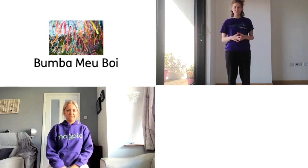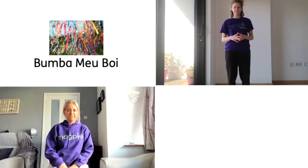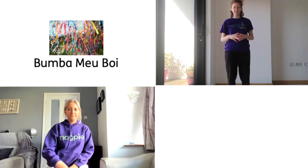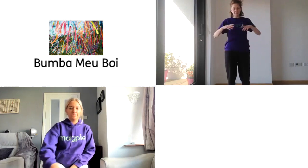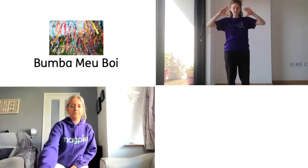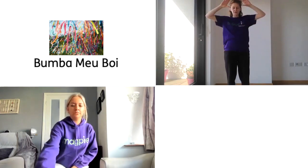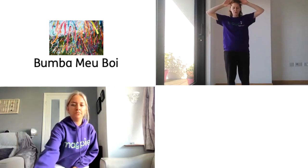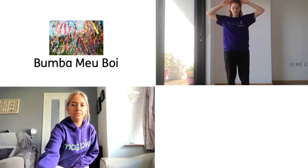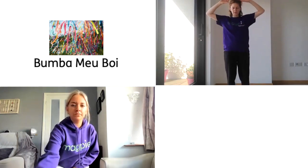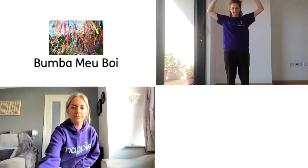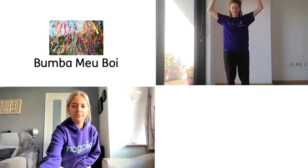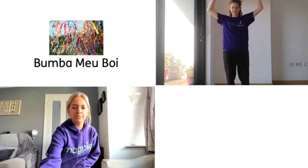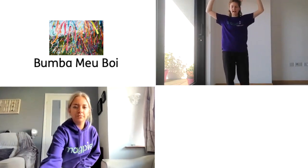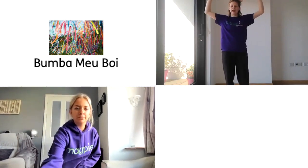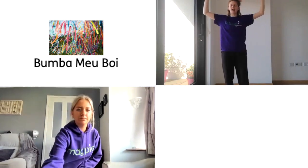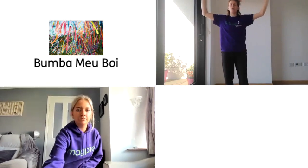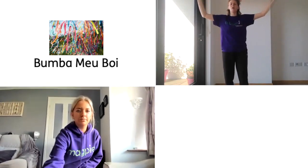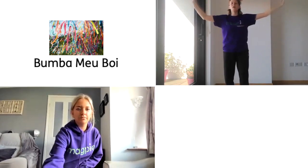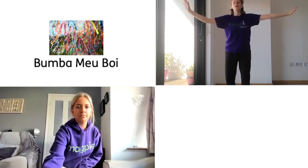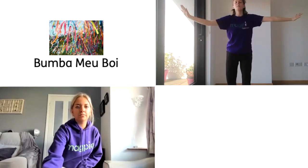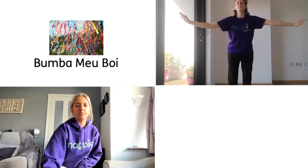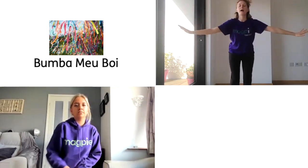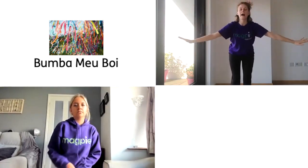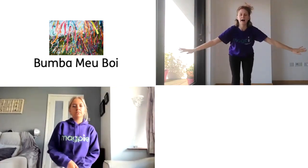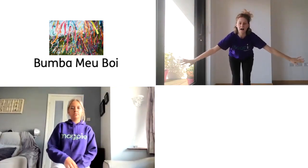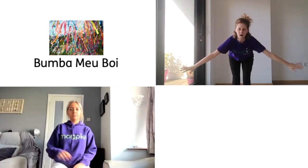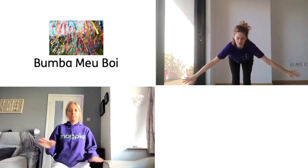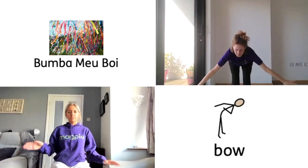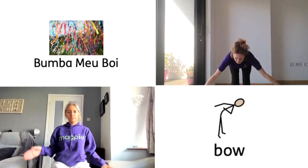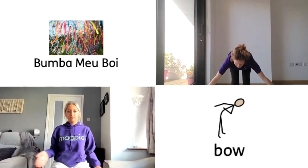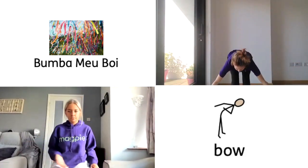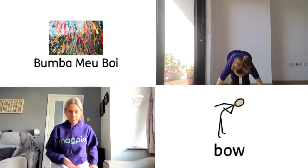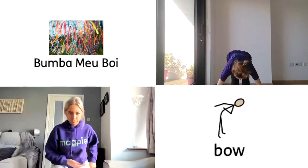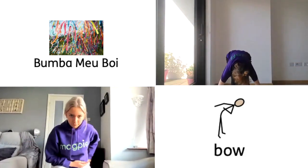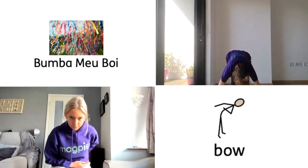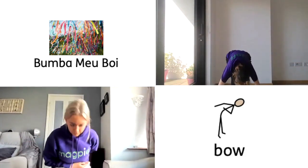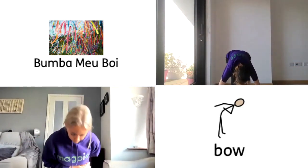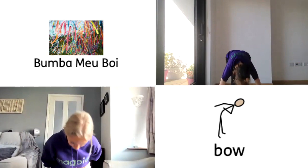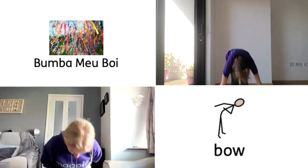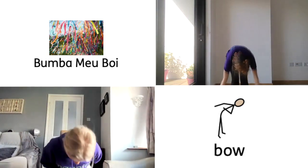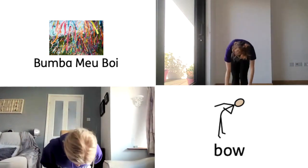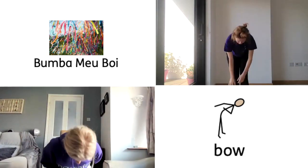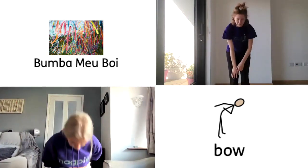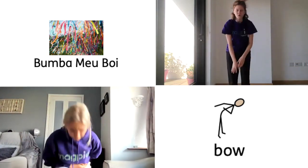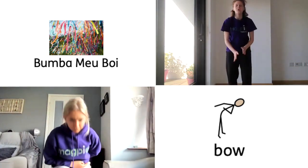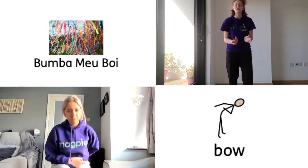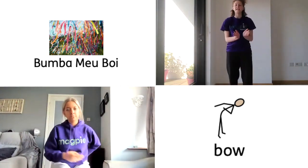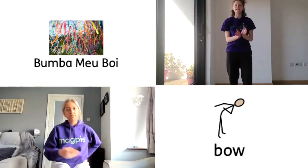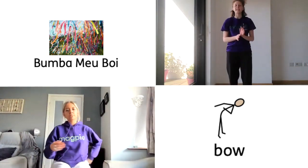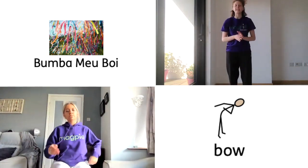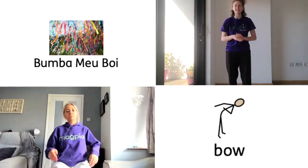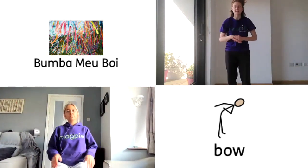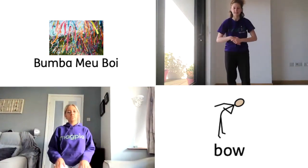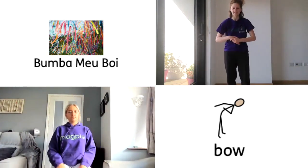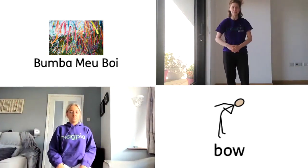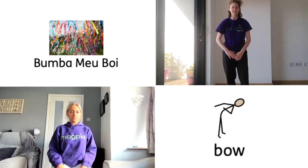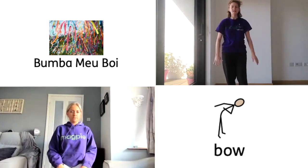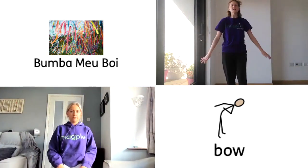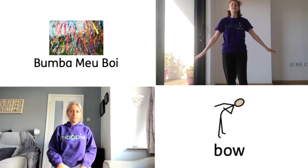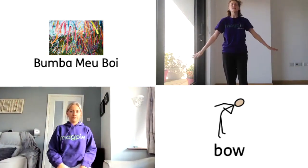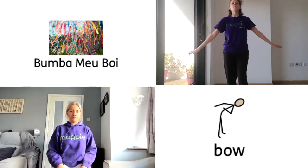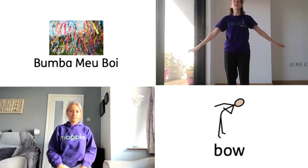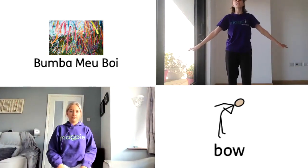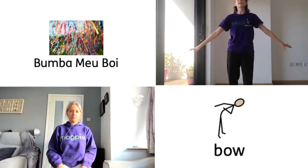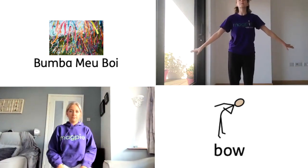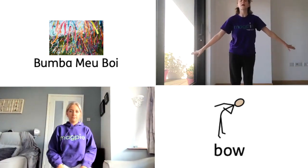but some of the stories the cow bounds down before it is killed so we're gonna think about